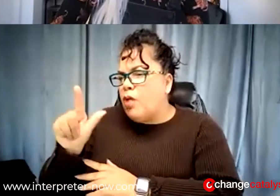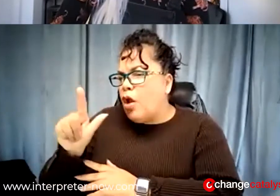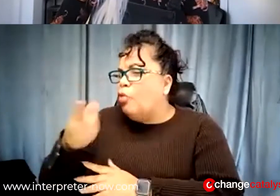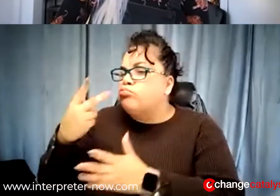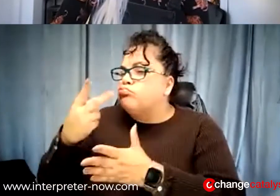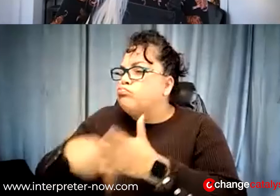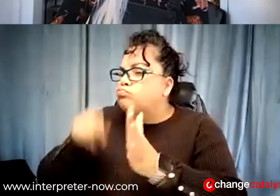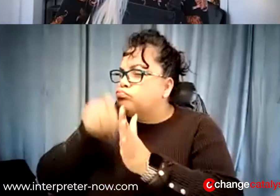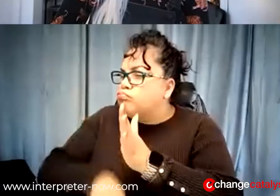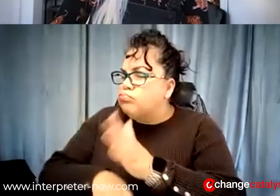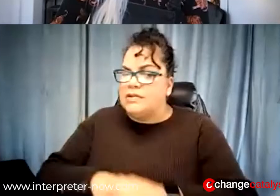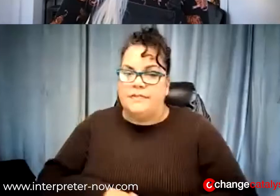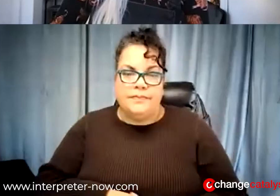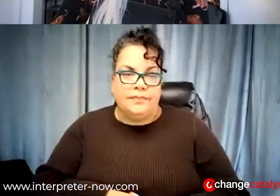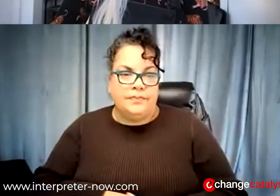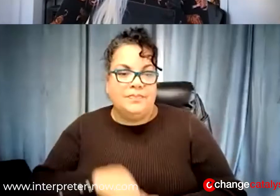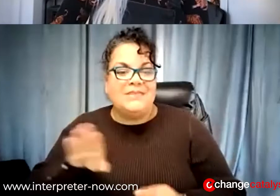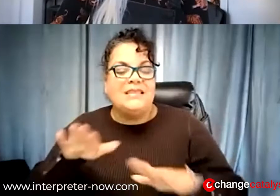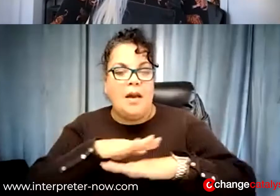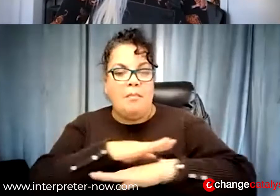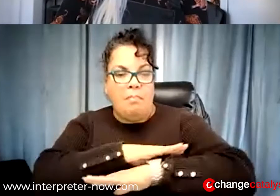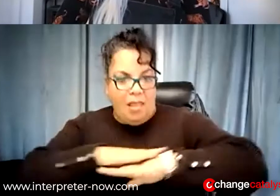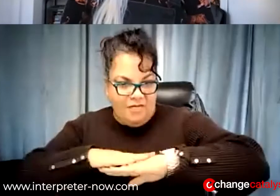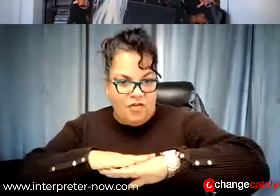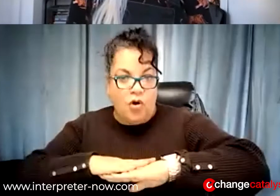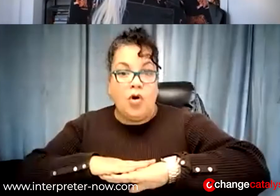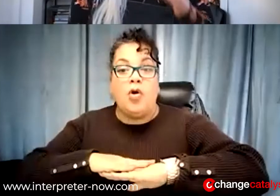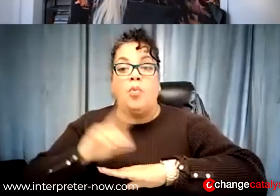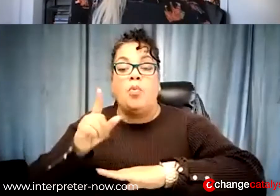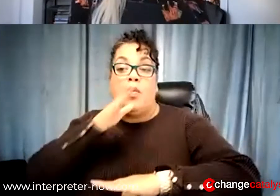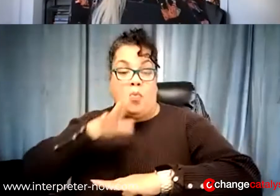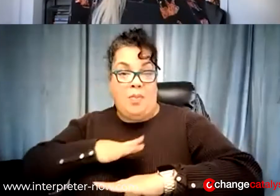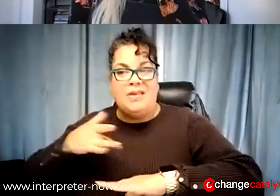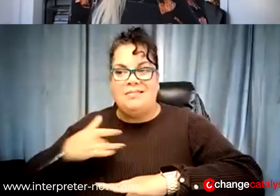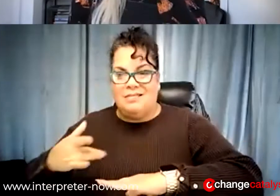OwnTrail is a platform where women visualize and navigate their life paths.